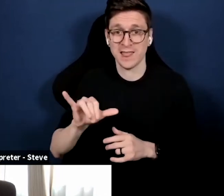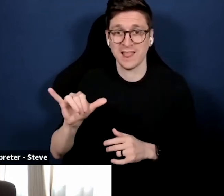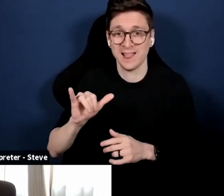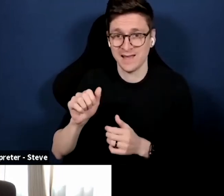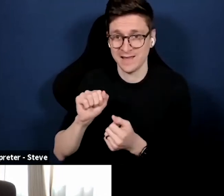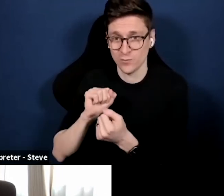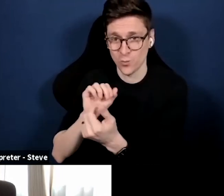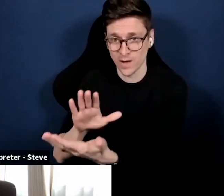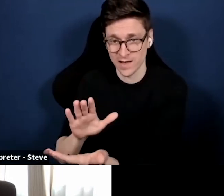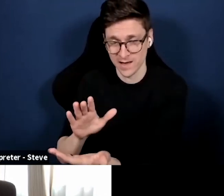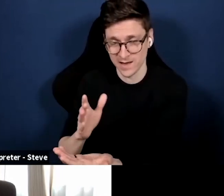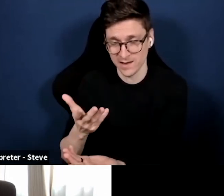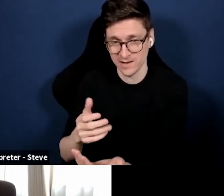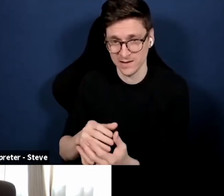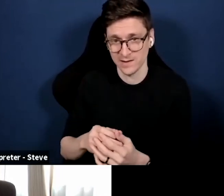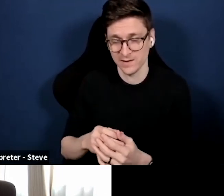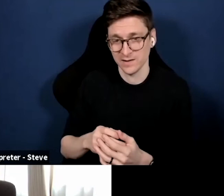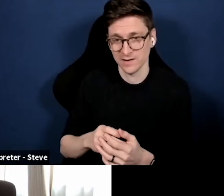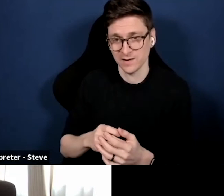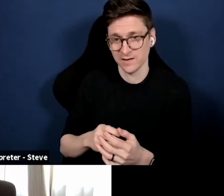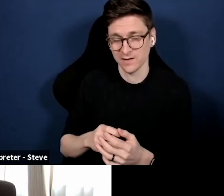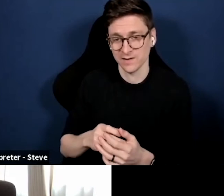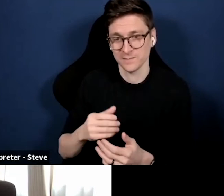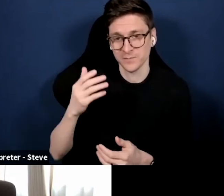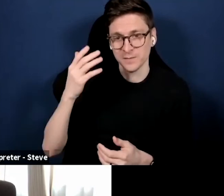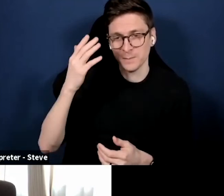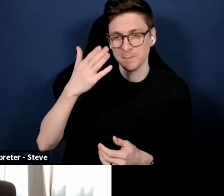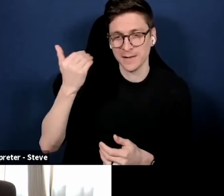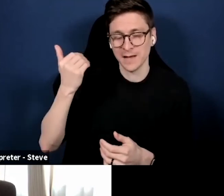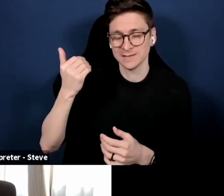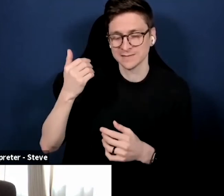what i think happens is that when you realize that everything that you do